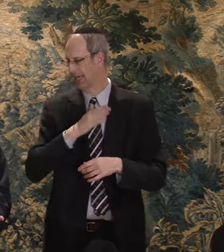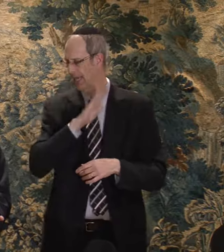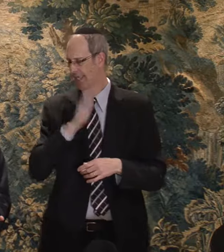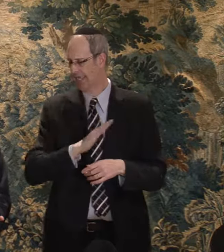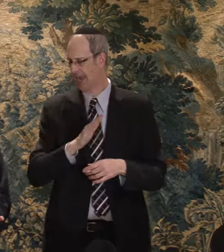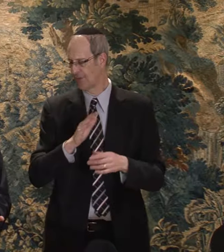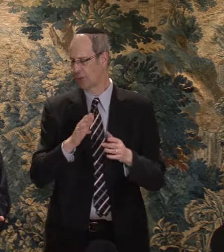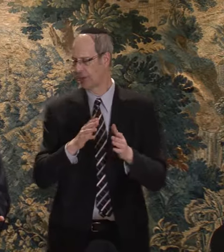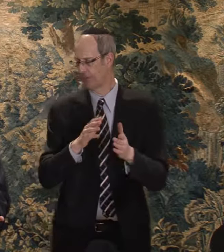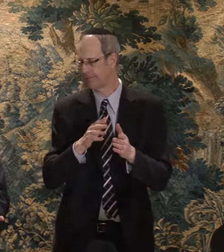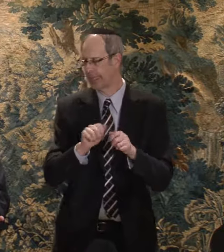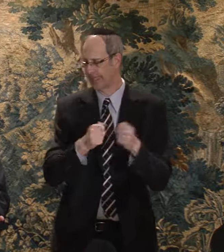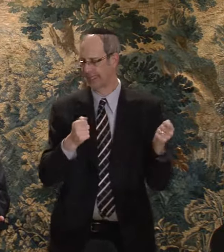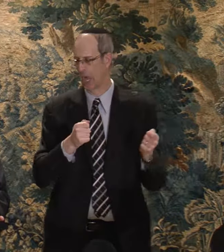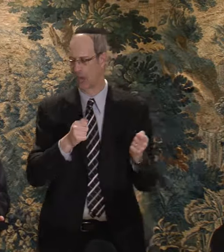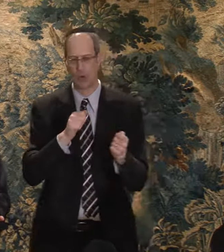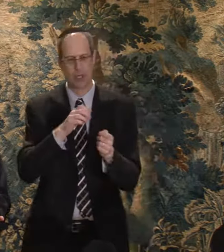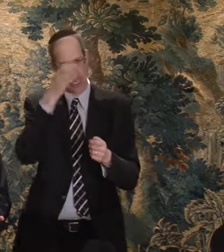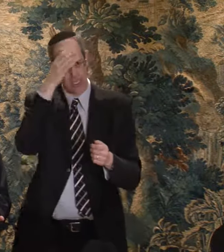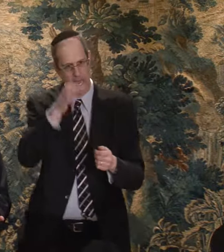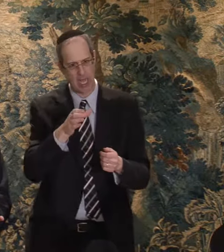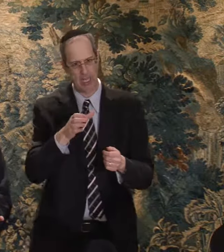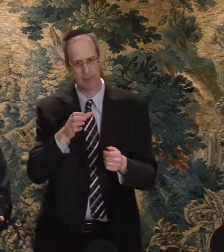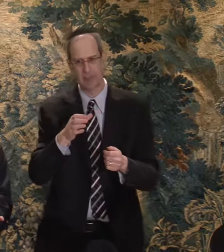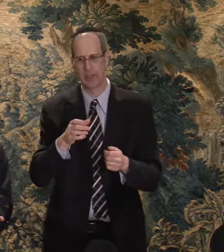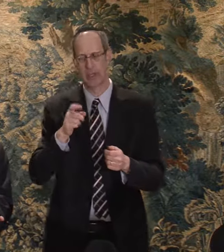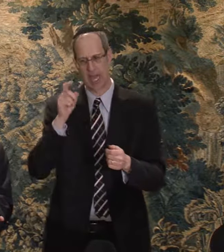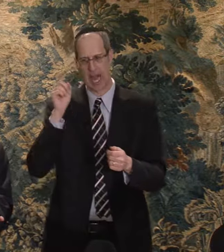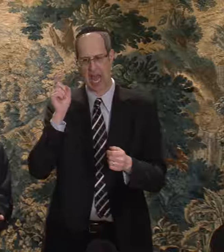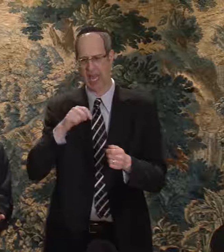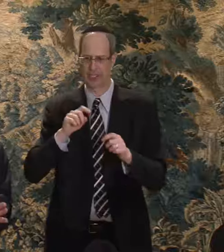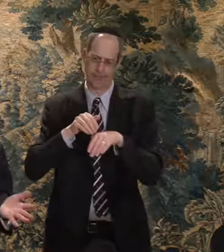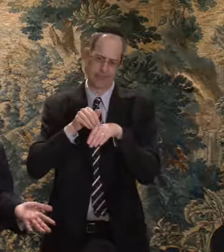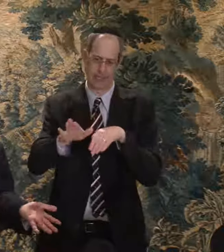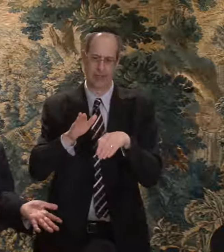there's no school for him in Denver he has to go in a public school how in the